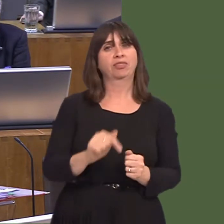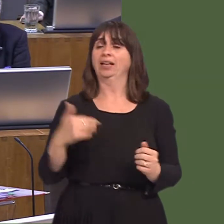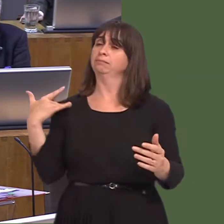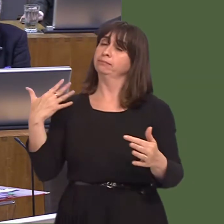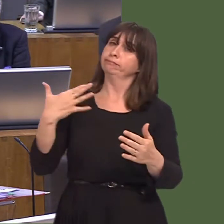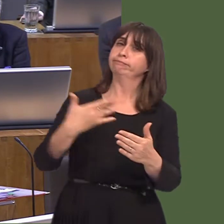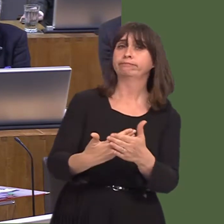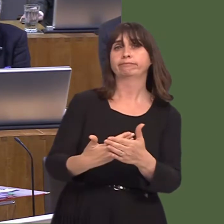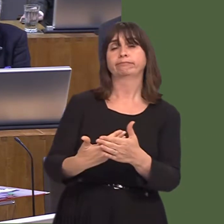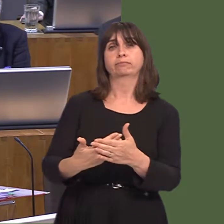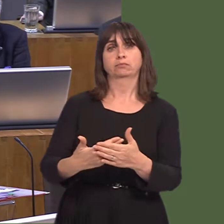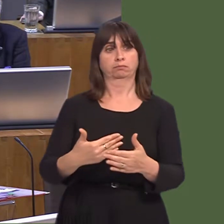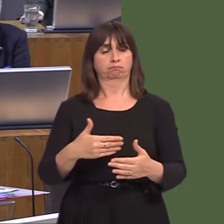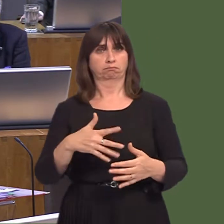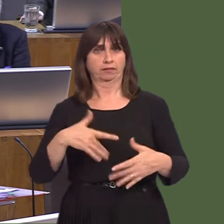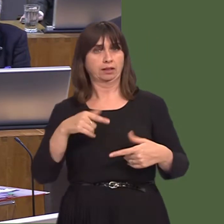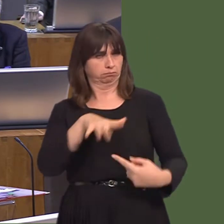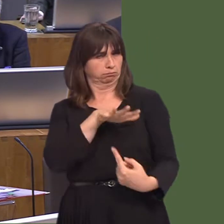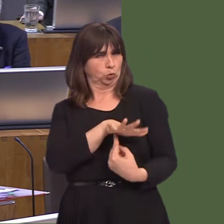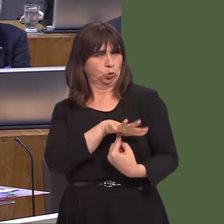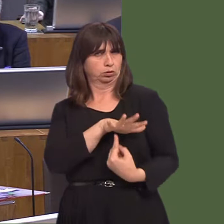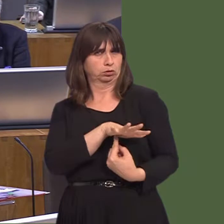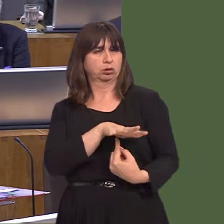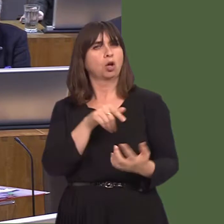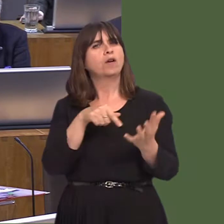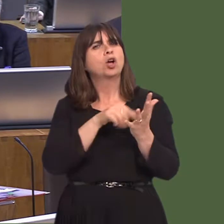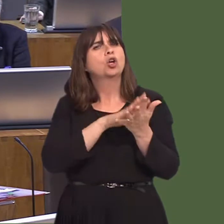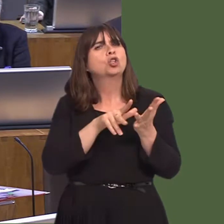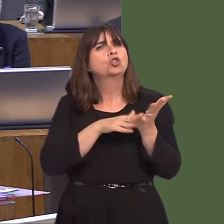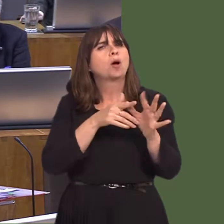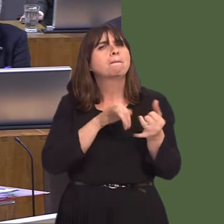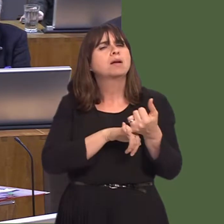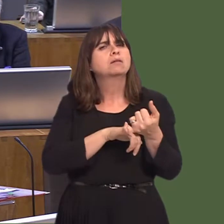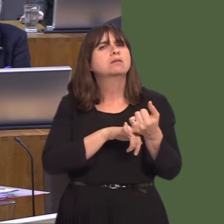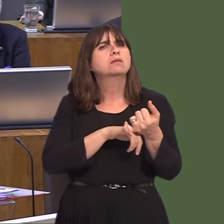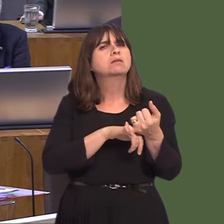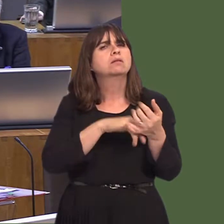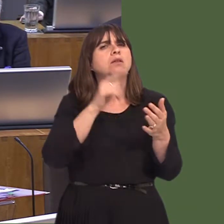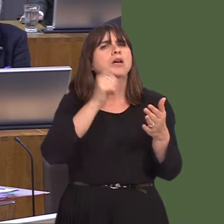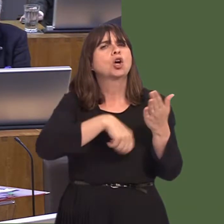Of course, this will form an important part of what the Thomas commission has to look at.